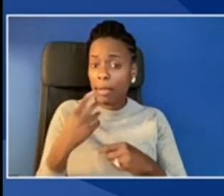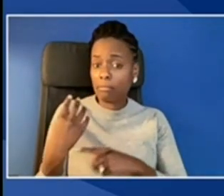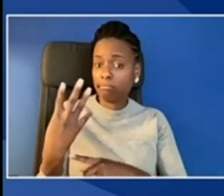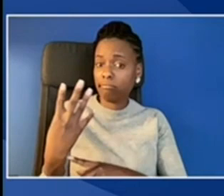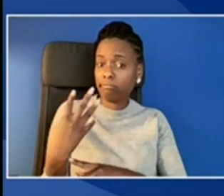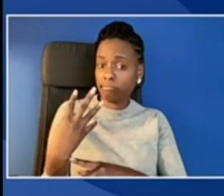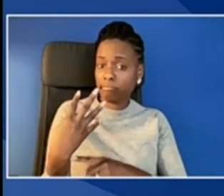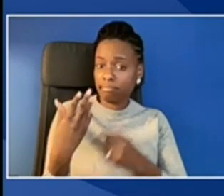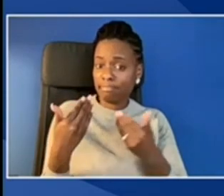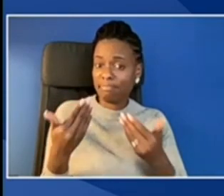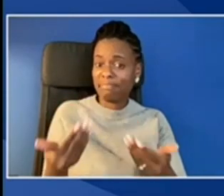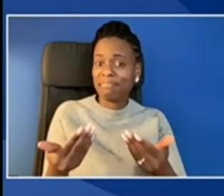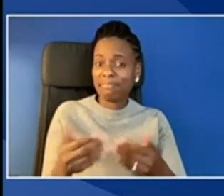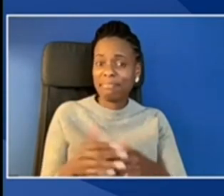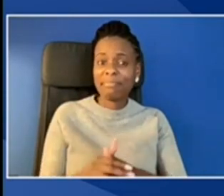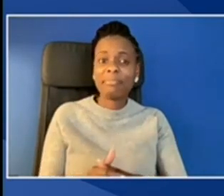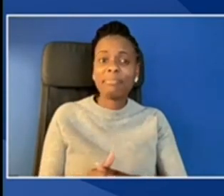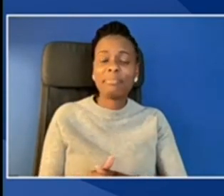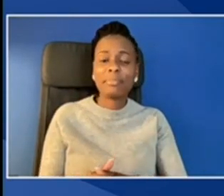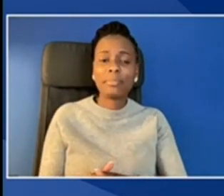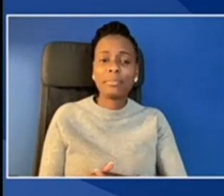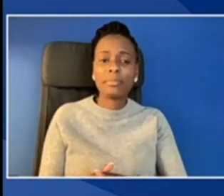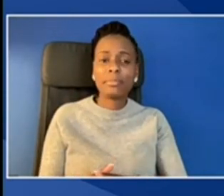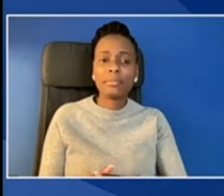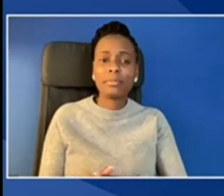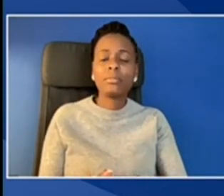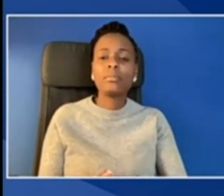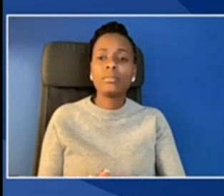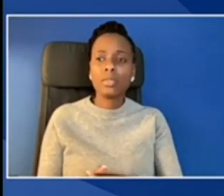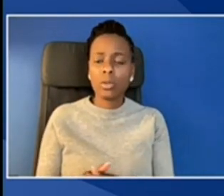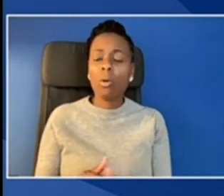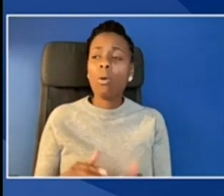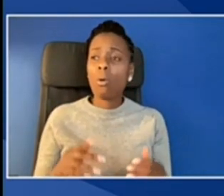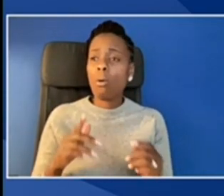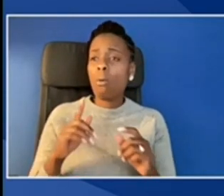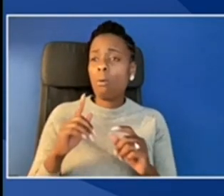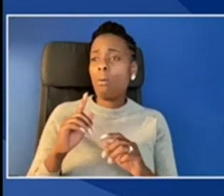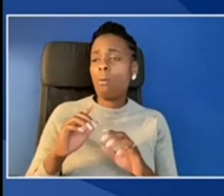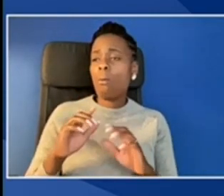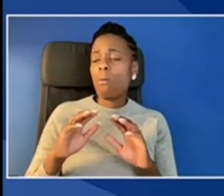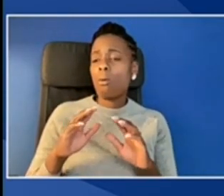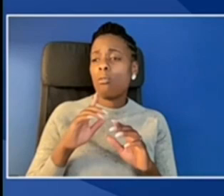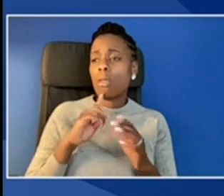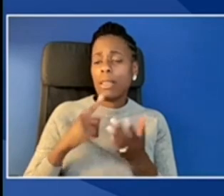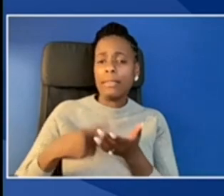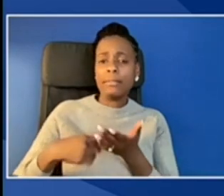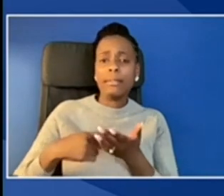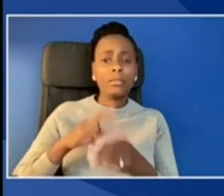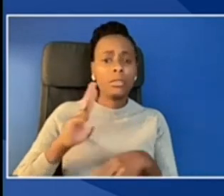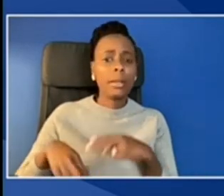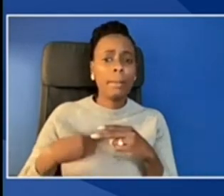Thank you. Ben? As a big picture, I would say, you know, this discussion about hardship represents